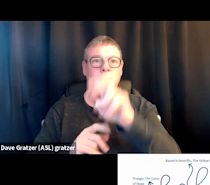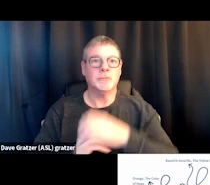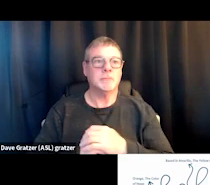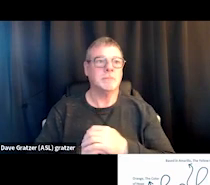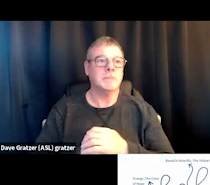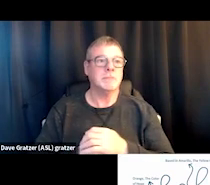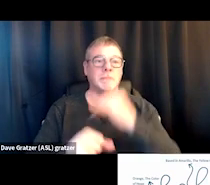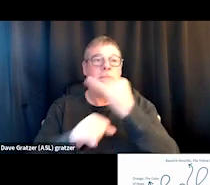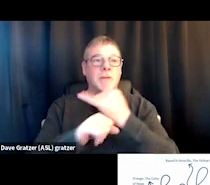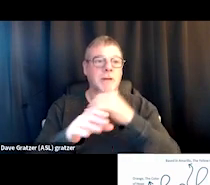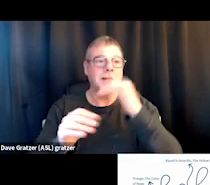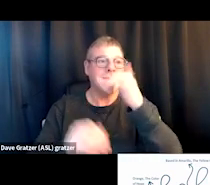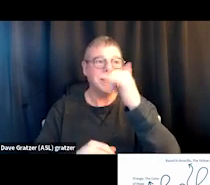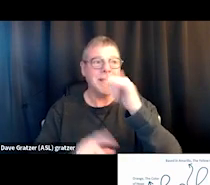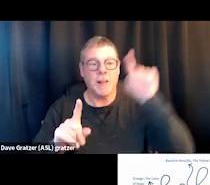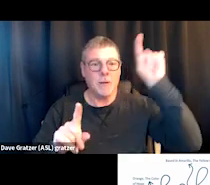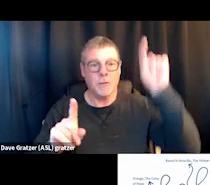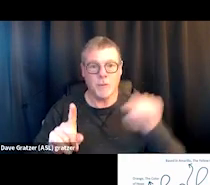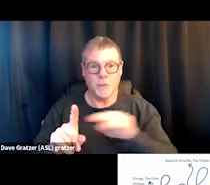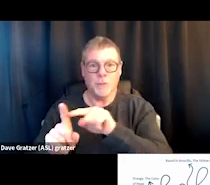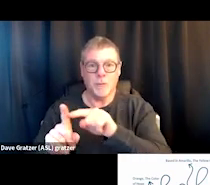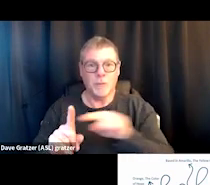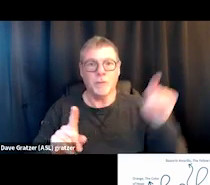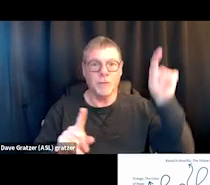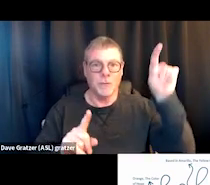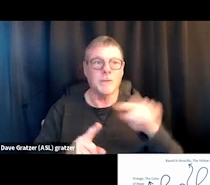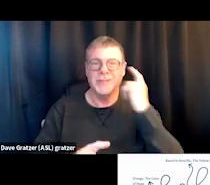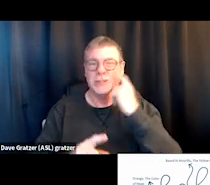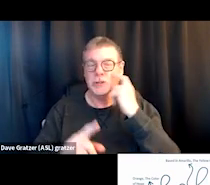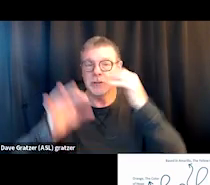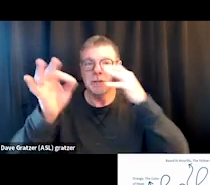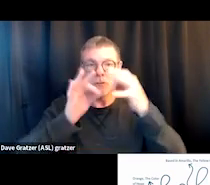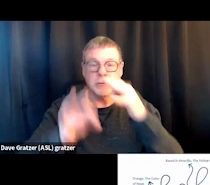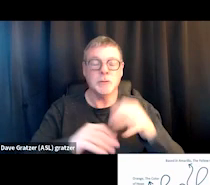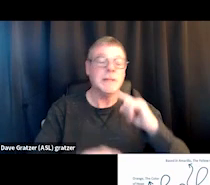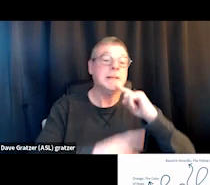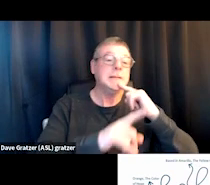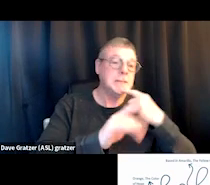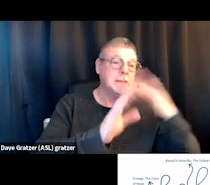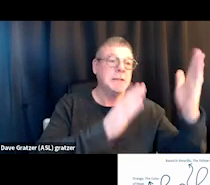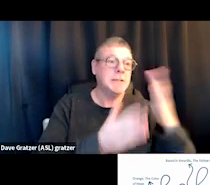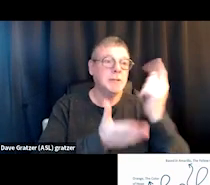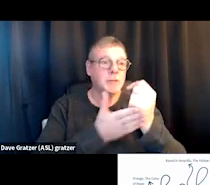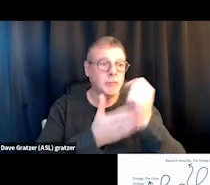in that yellow arrow that I just kind of described, in acute care, moving into treatment, moving to the recovery housing,